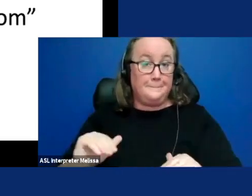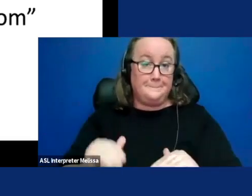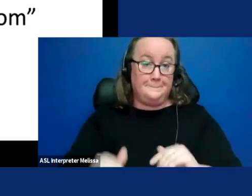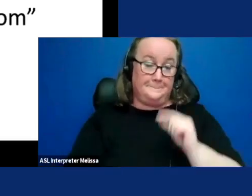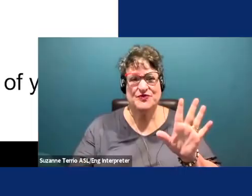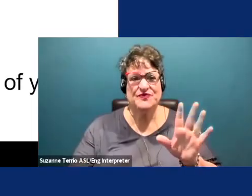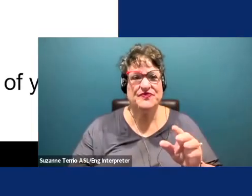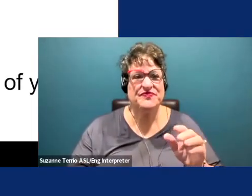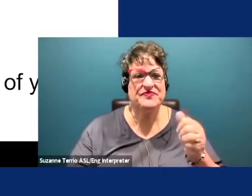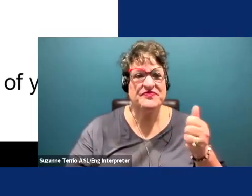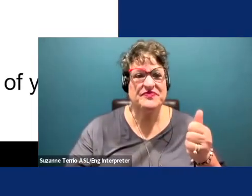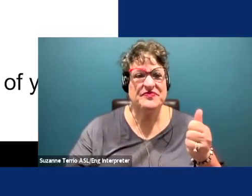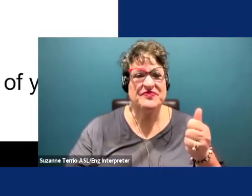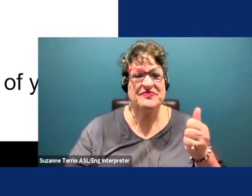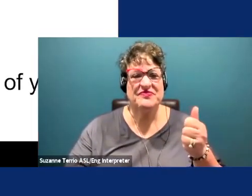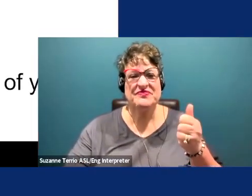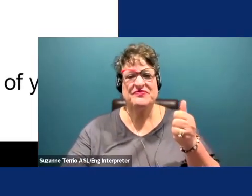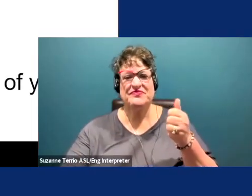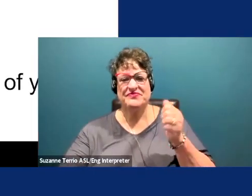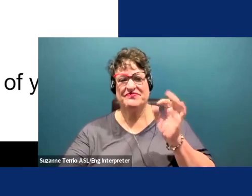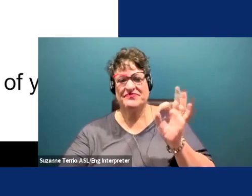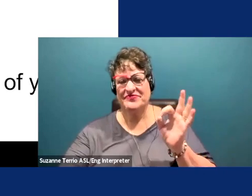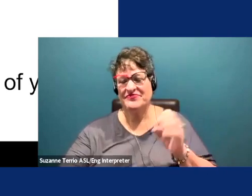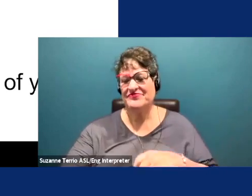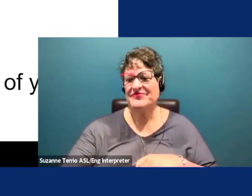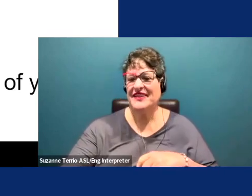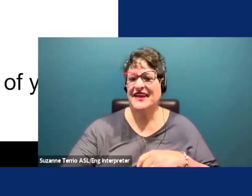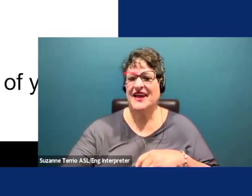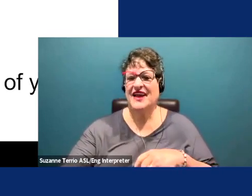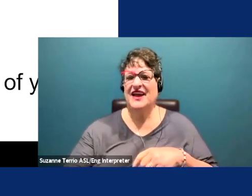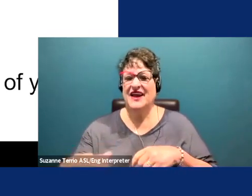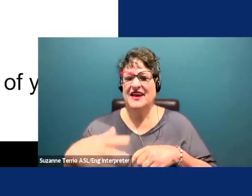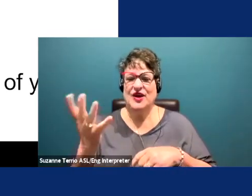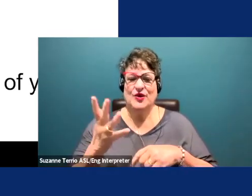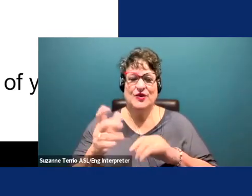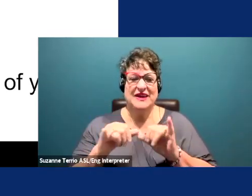Great. So continuing from where we left off,